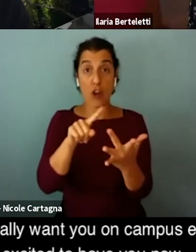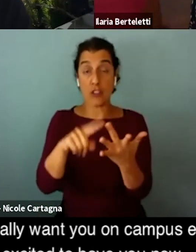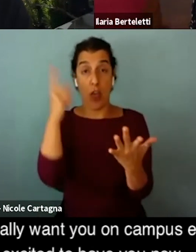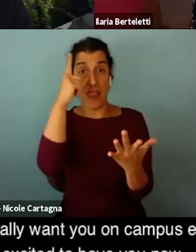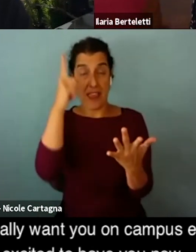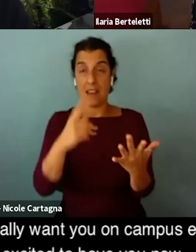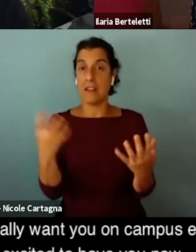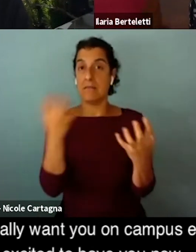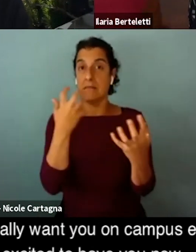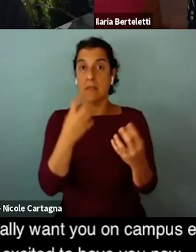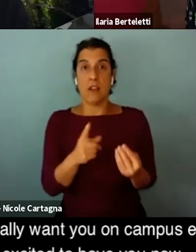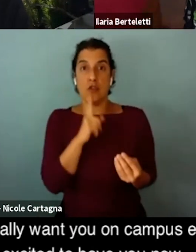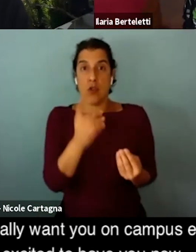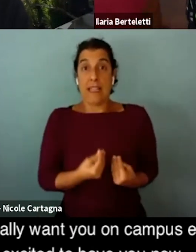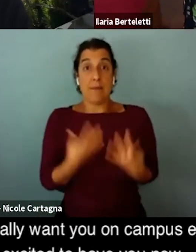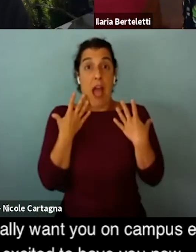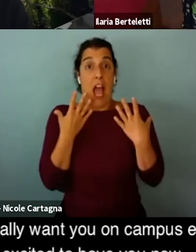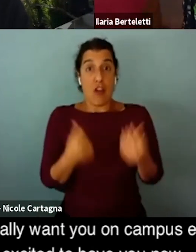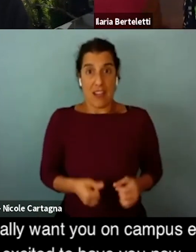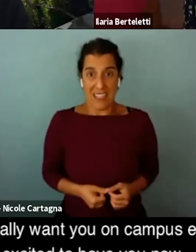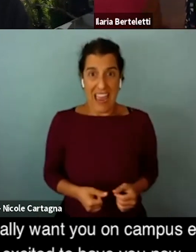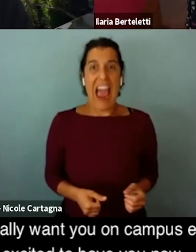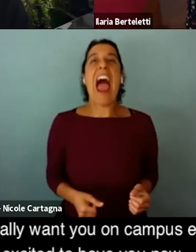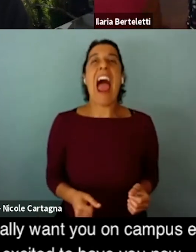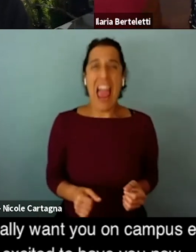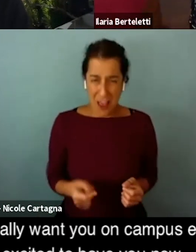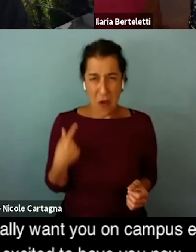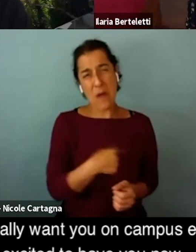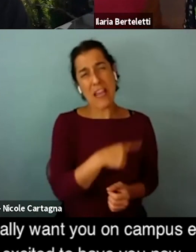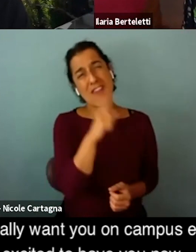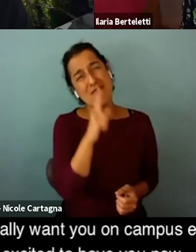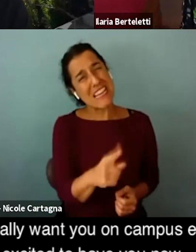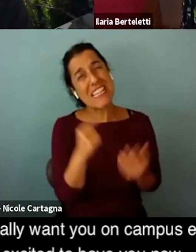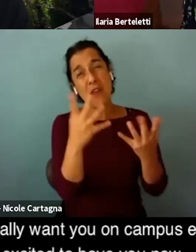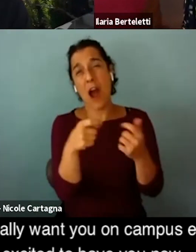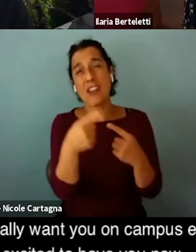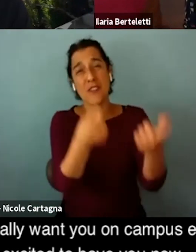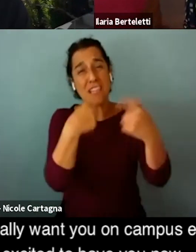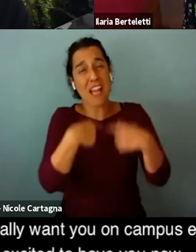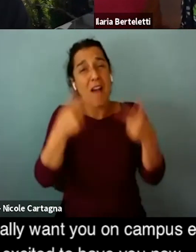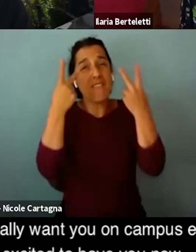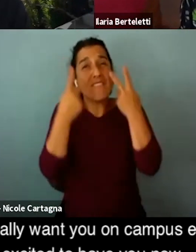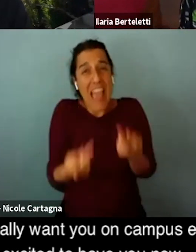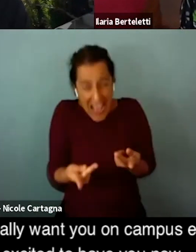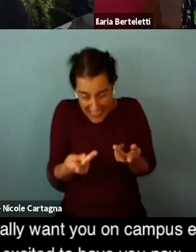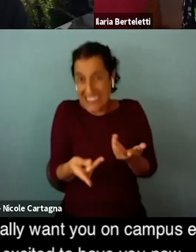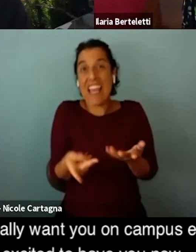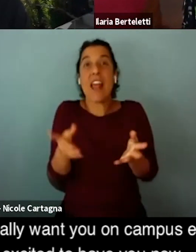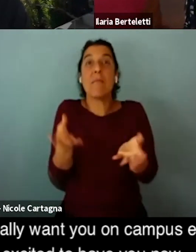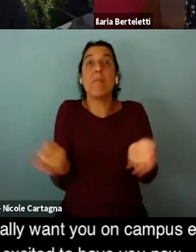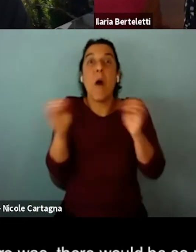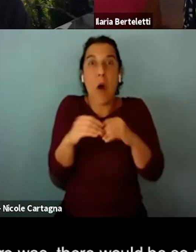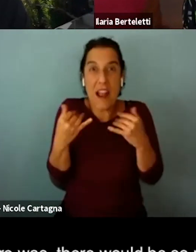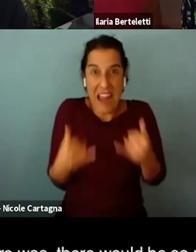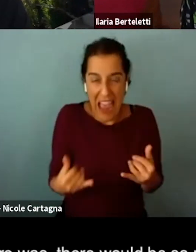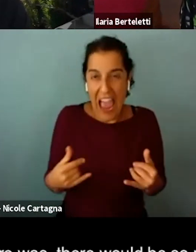i think we really want you on campus even worn out we definitely were excited to have you uh now but